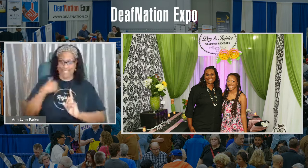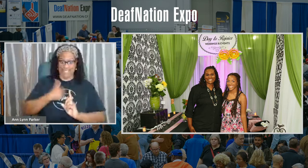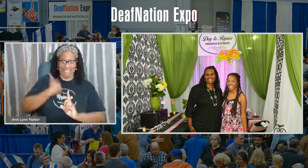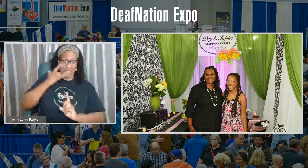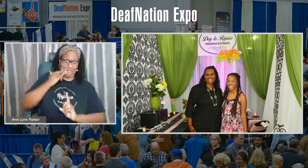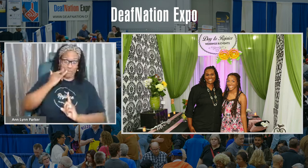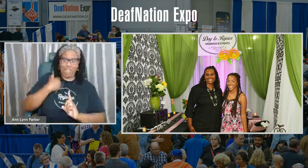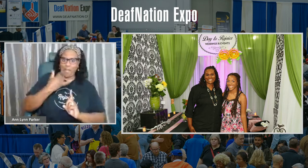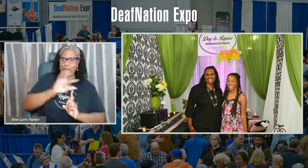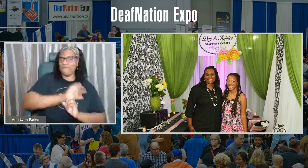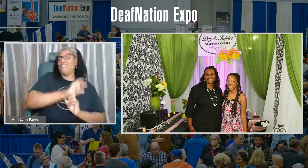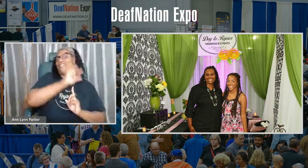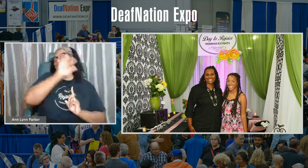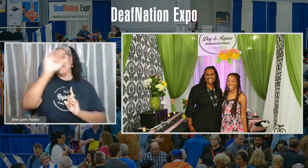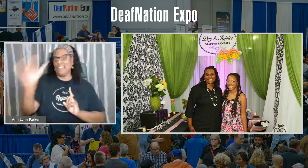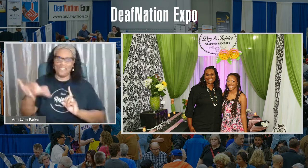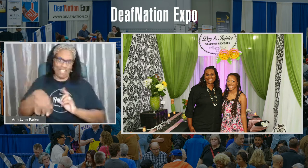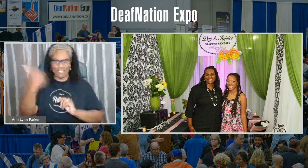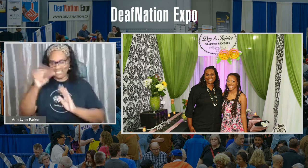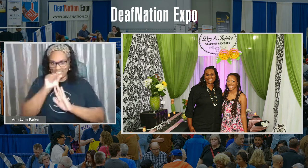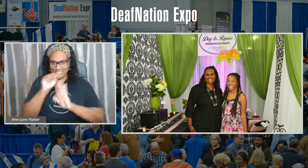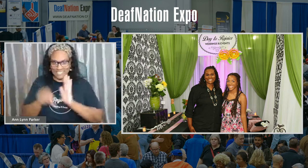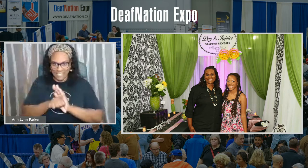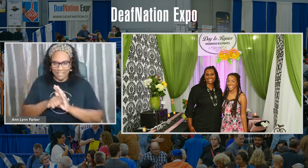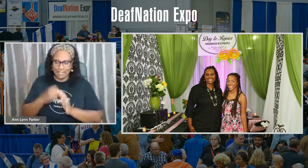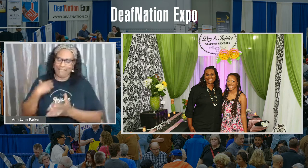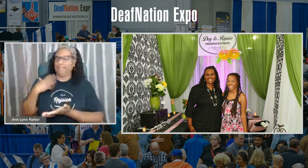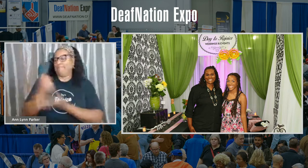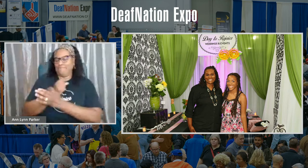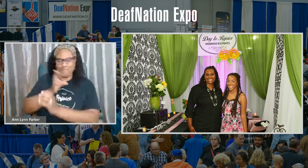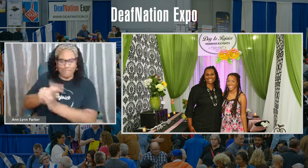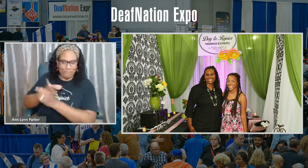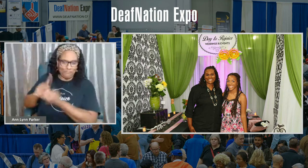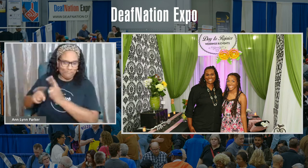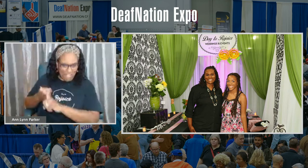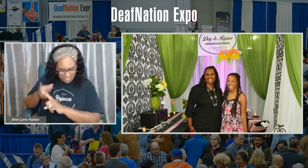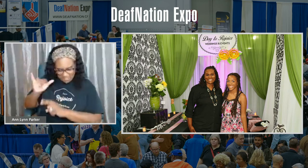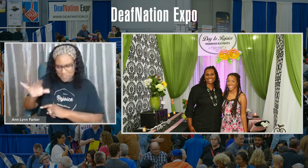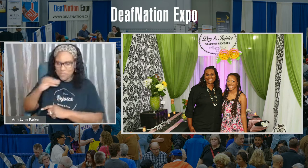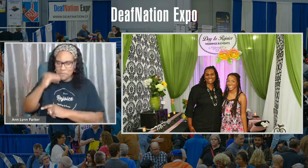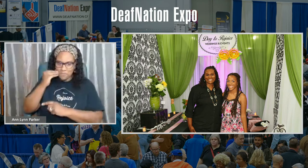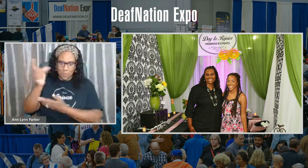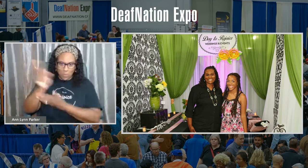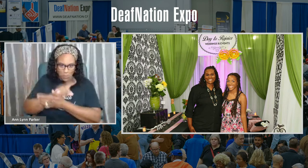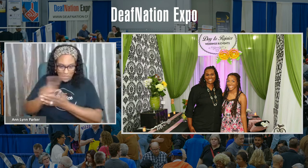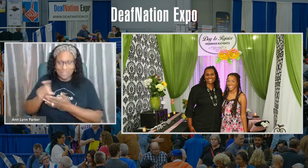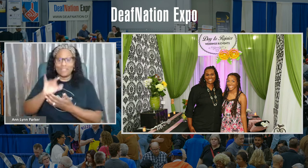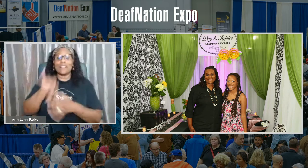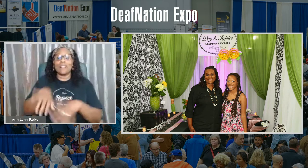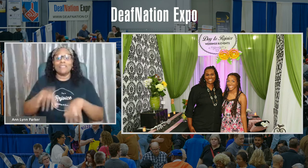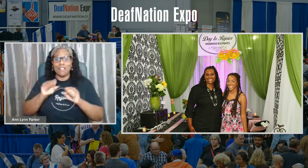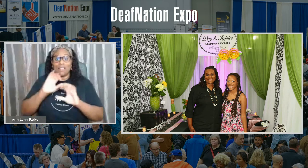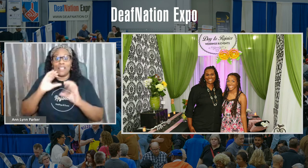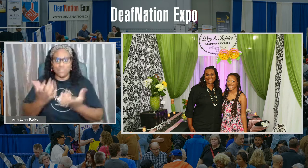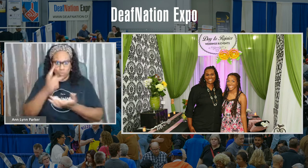so from California I flew to another state and joined a friend’s home for a week.